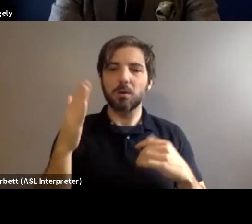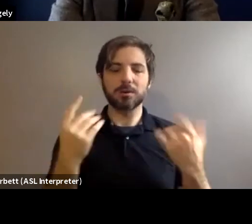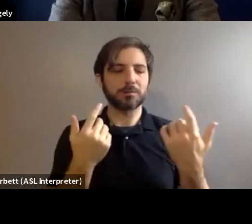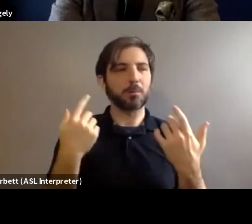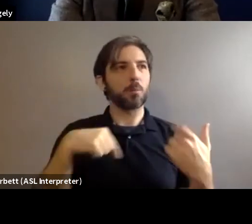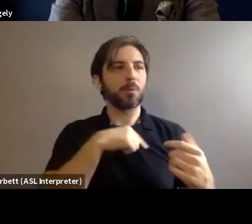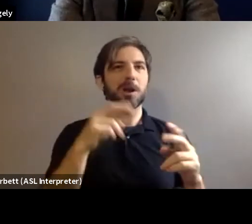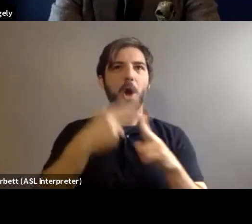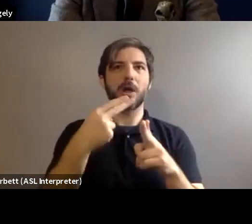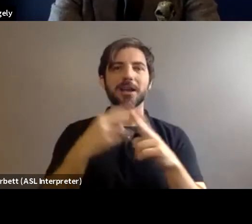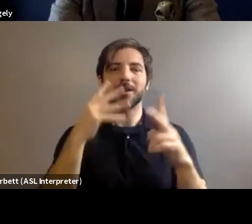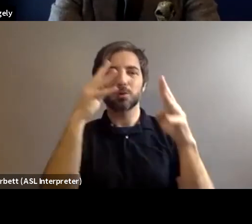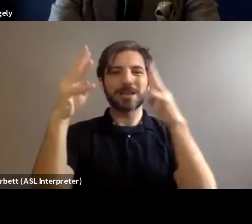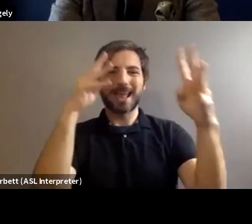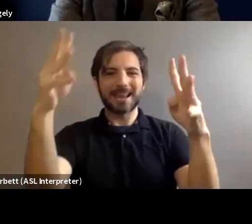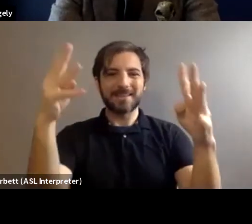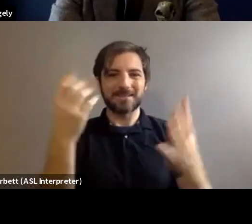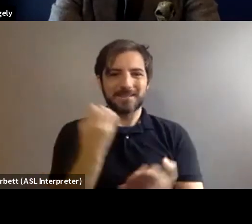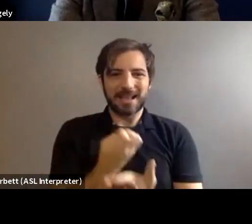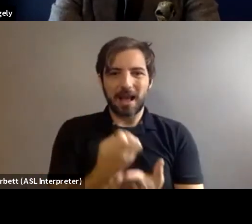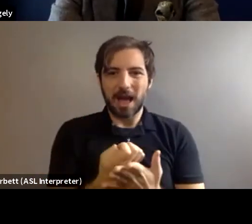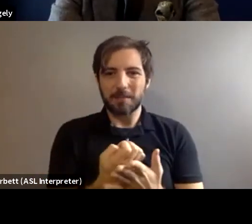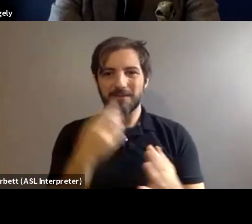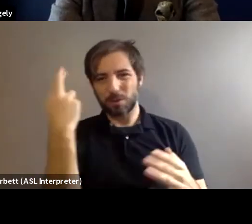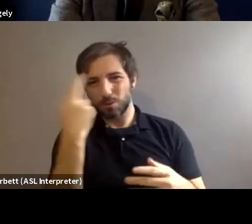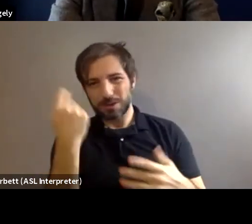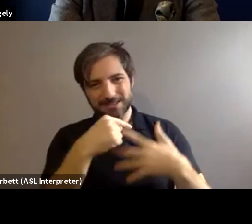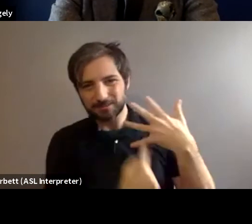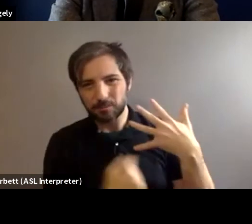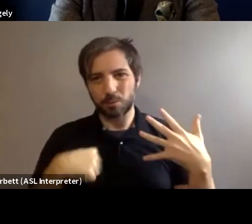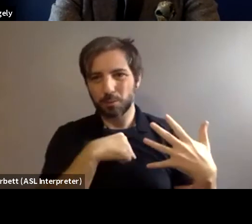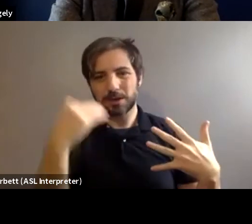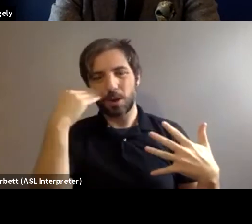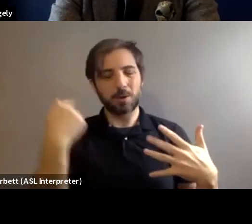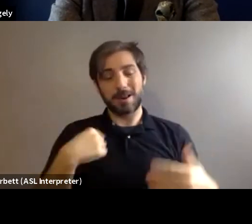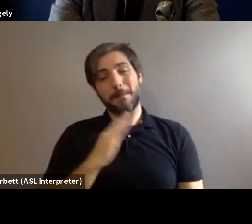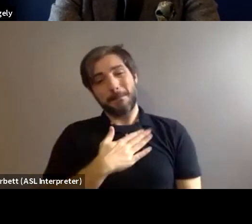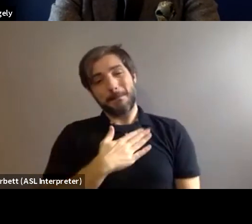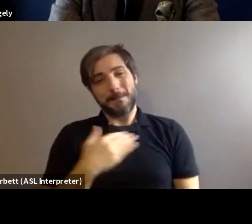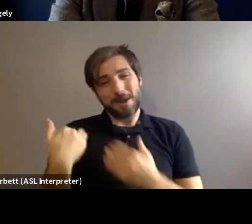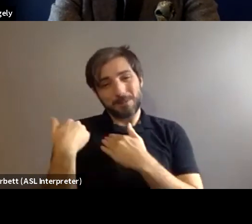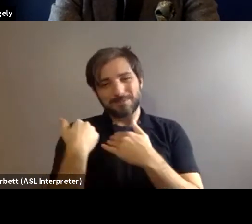for all the reasons that we know and we just play a small role in that but um it has profoundly